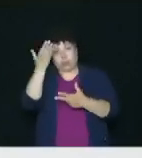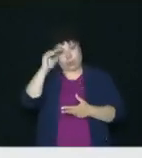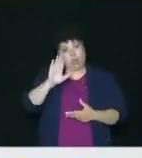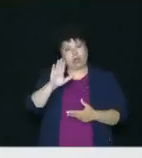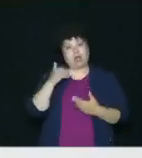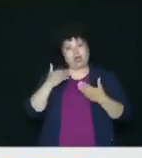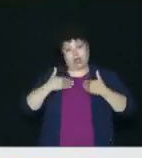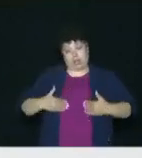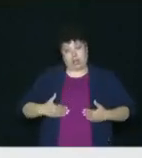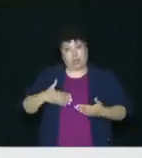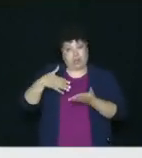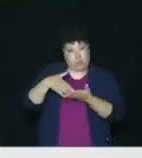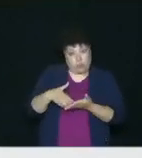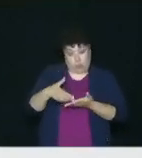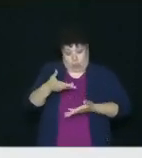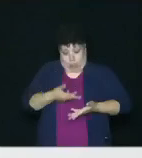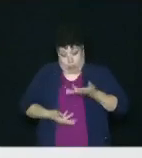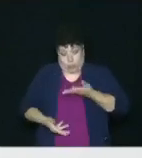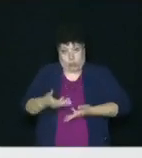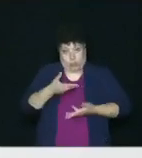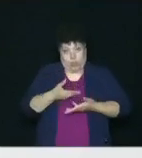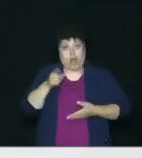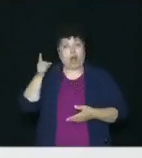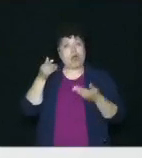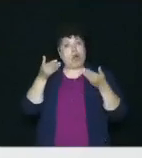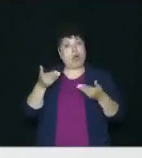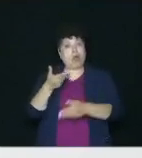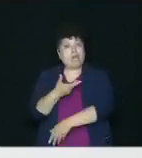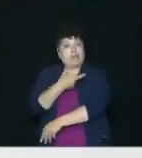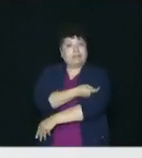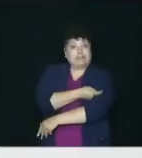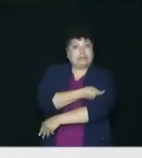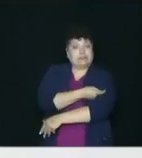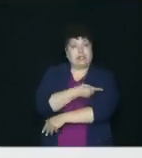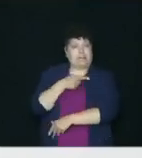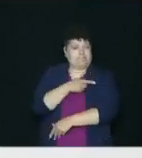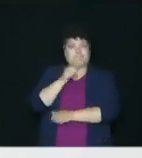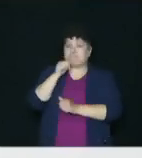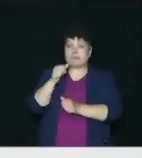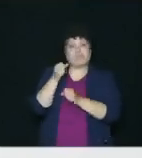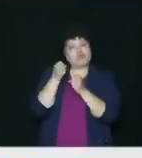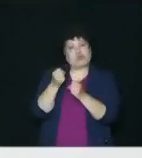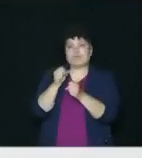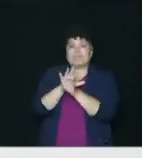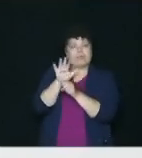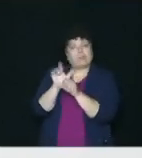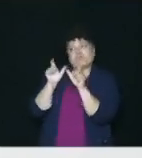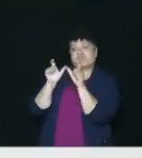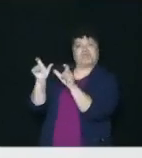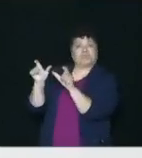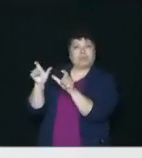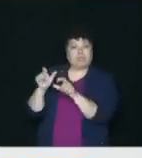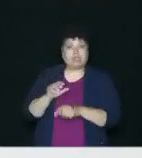COULD BE OFFERED WITH AN INTERVAL OF THAT DOES.